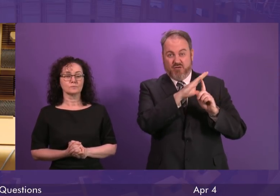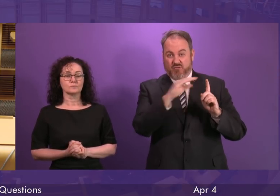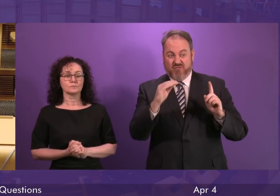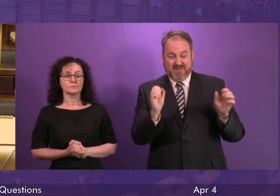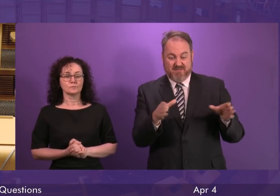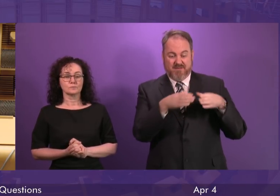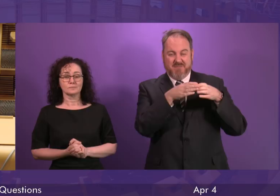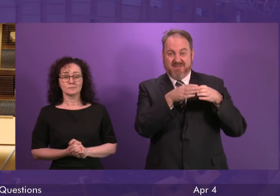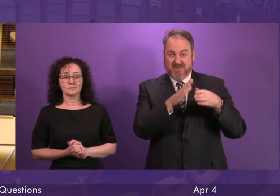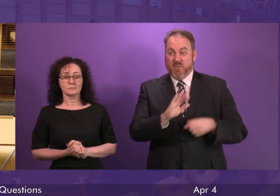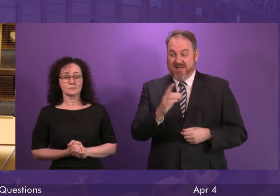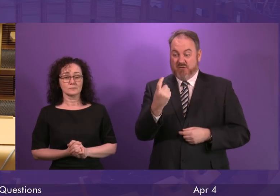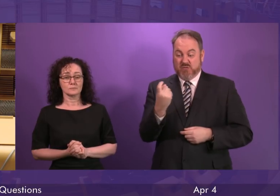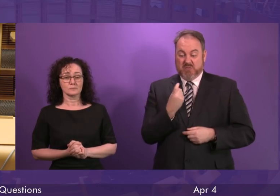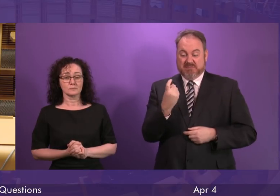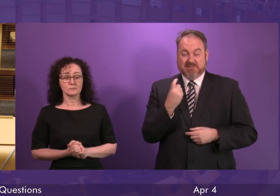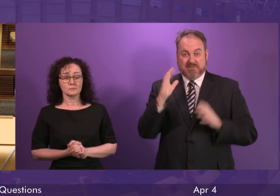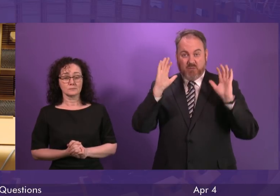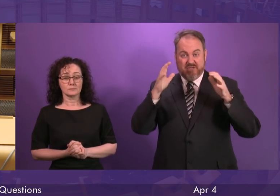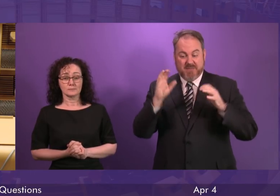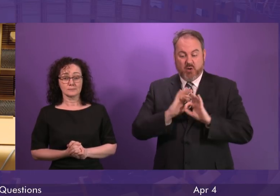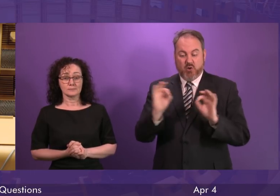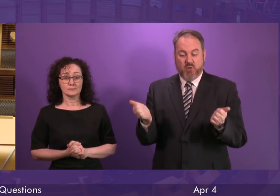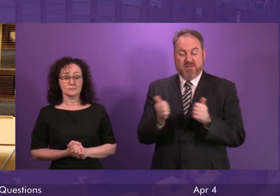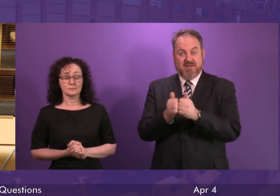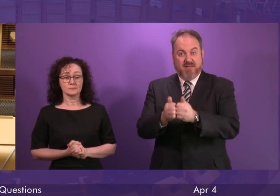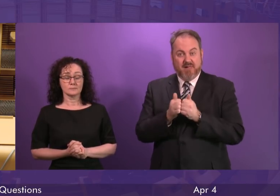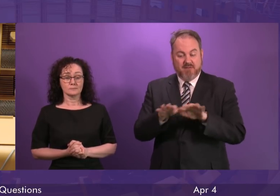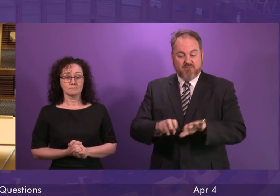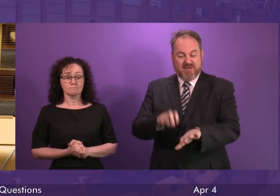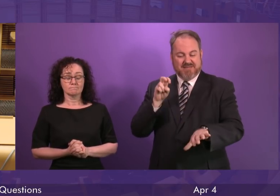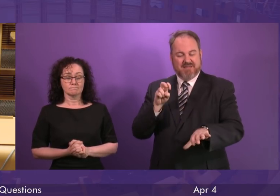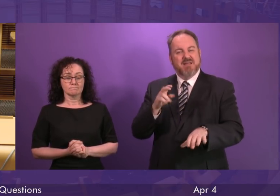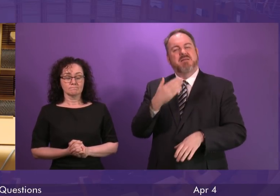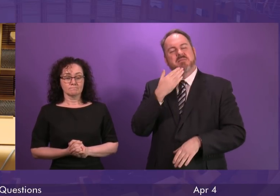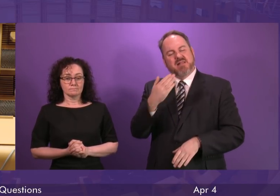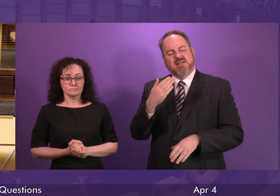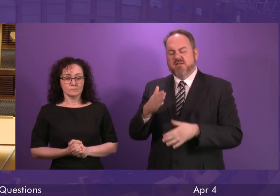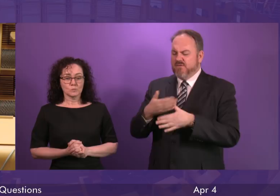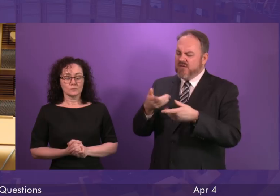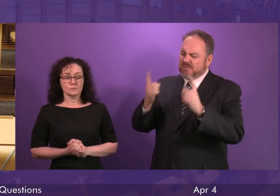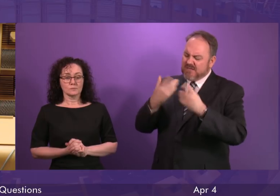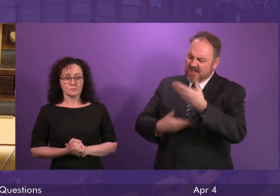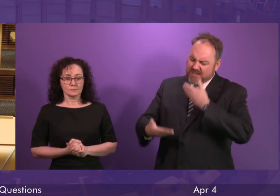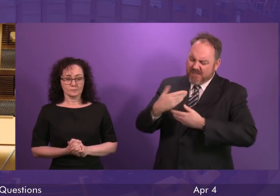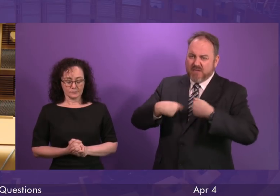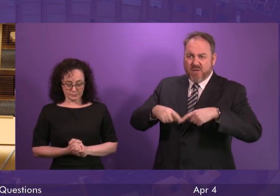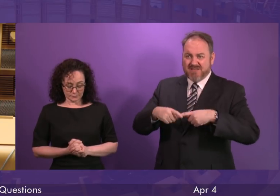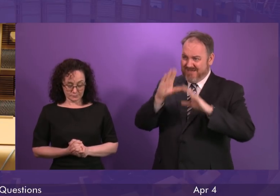cliff edge of a no-deal Brexit. Can the First Minister update Parliament and the country